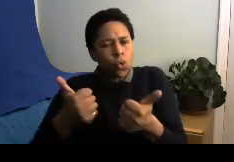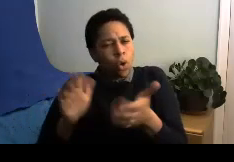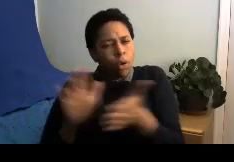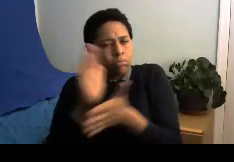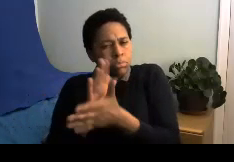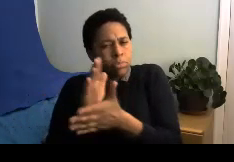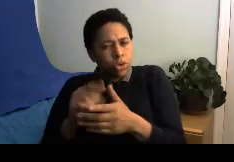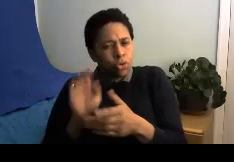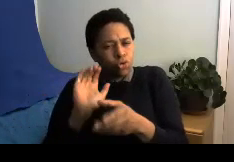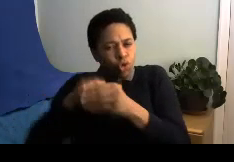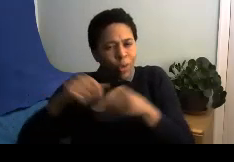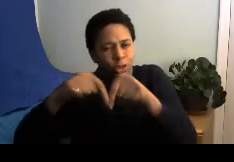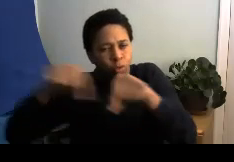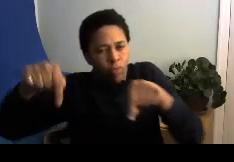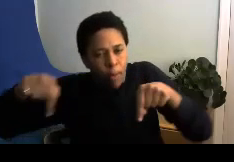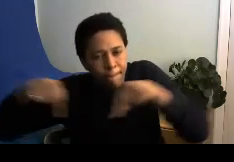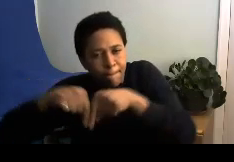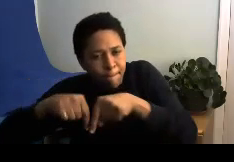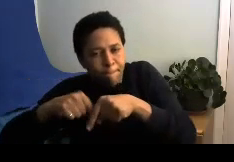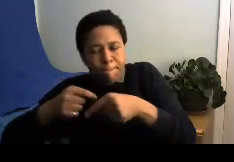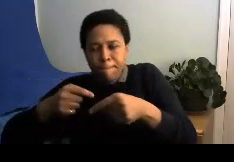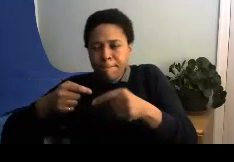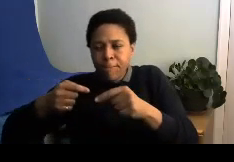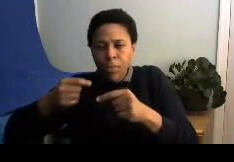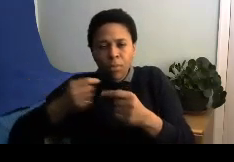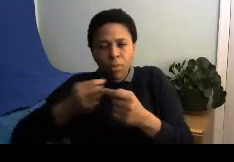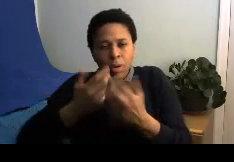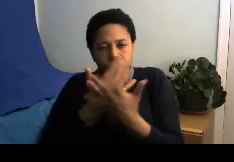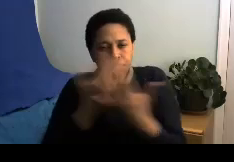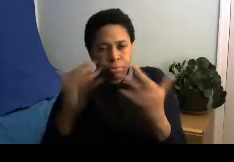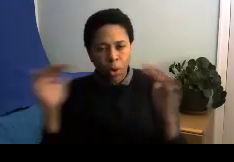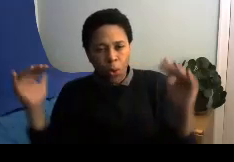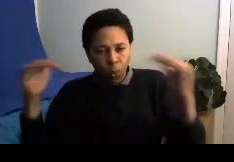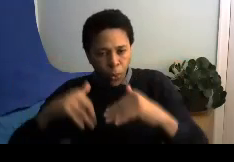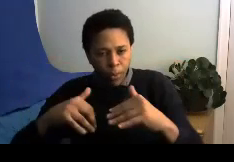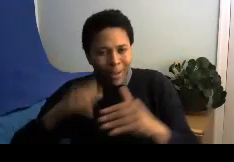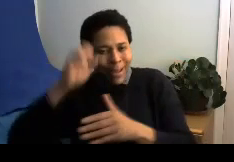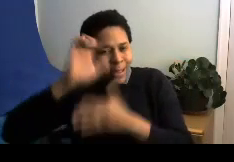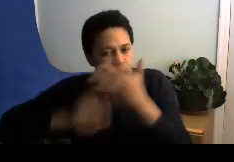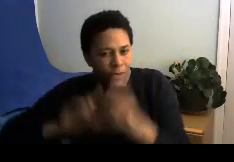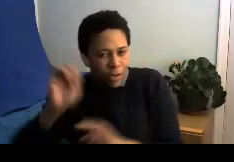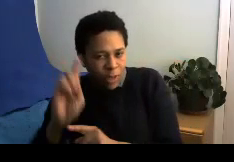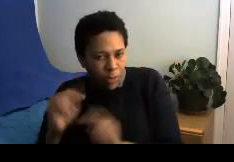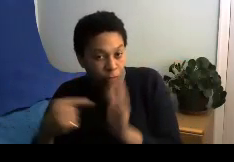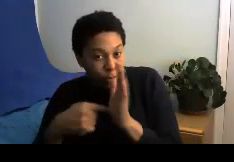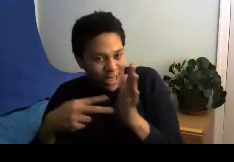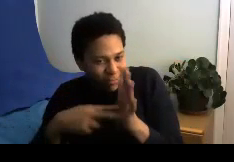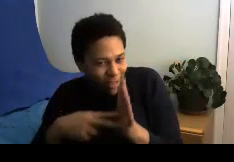in a room with, with experienced TV and film people sort of, you